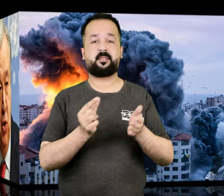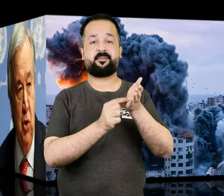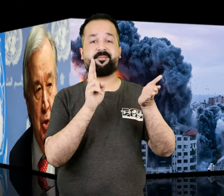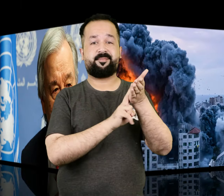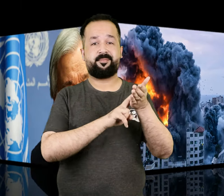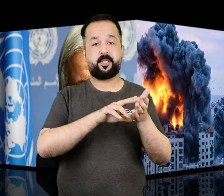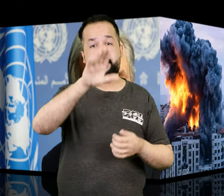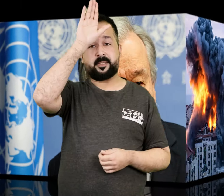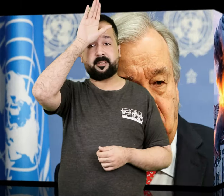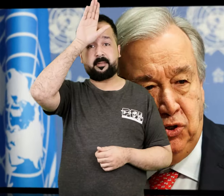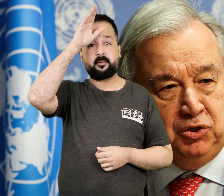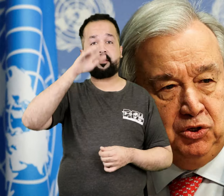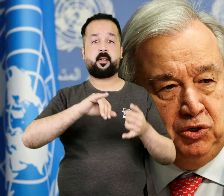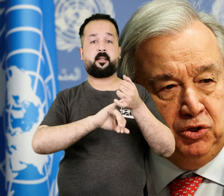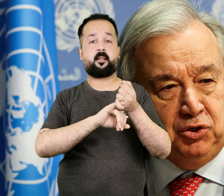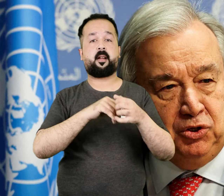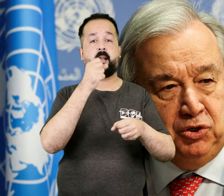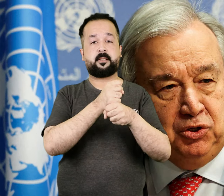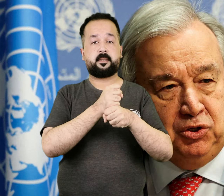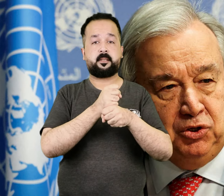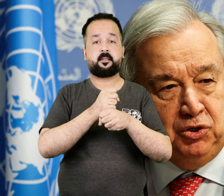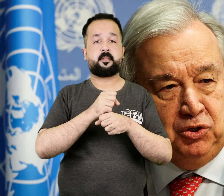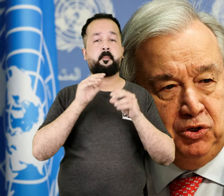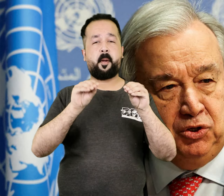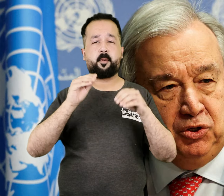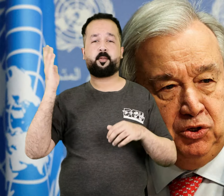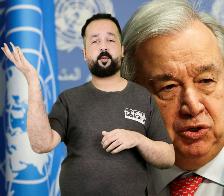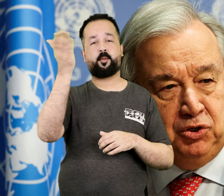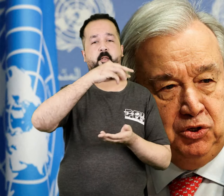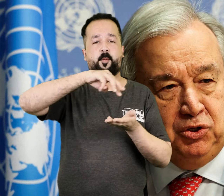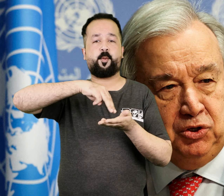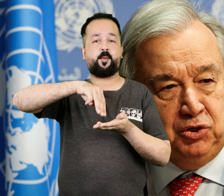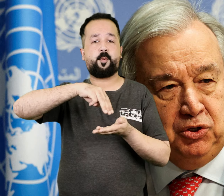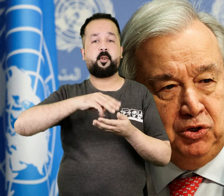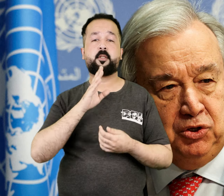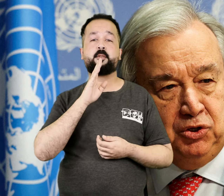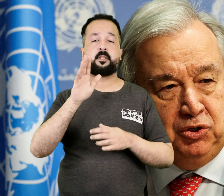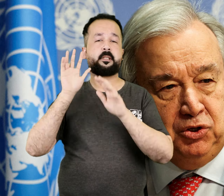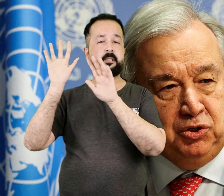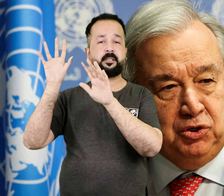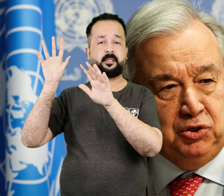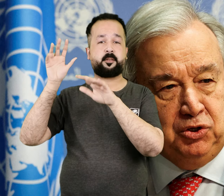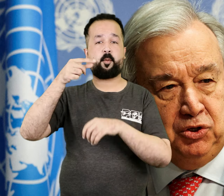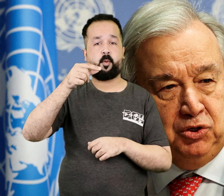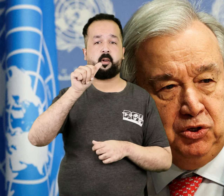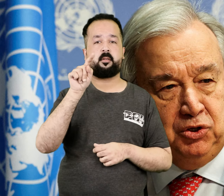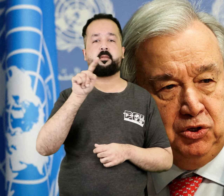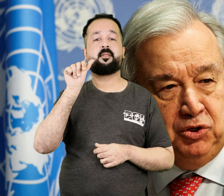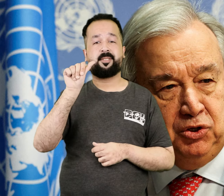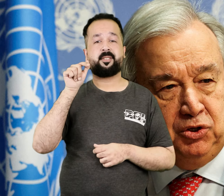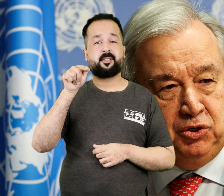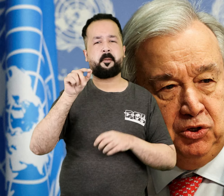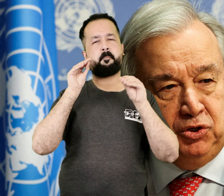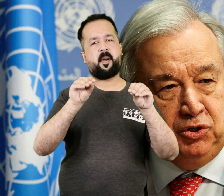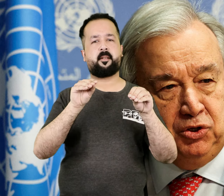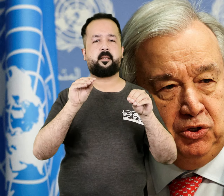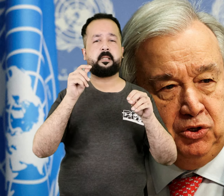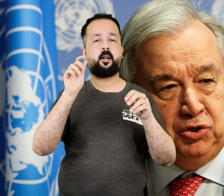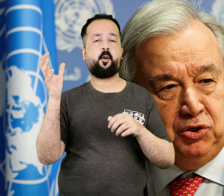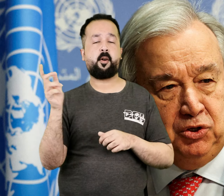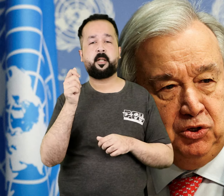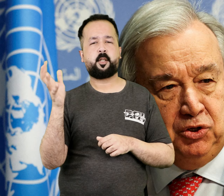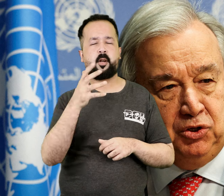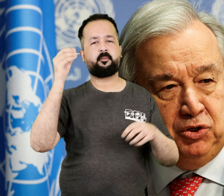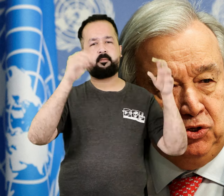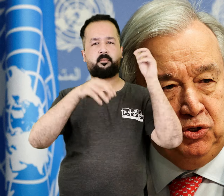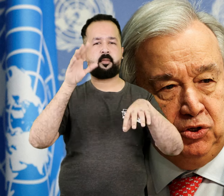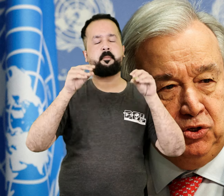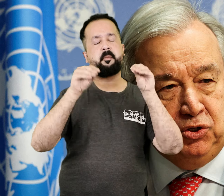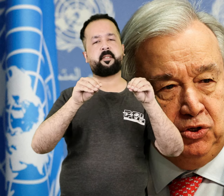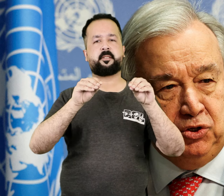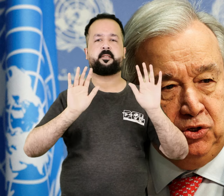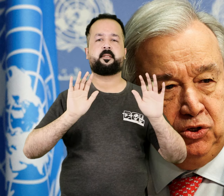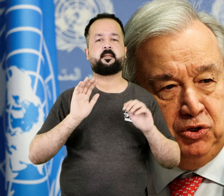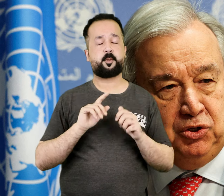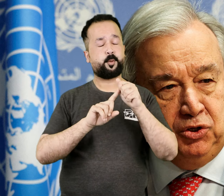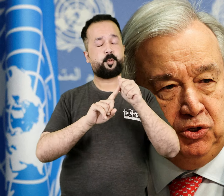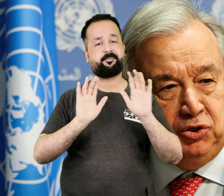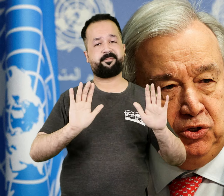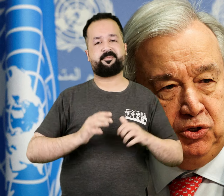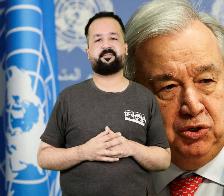The Secretary General of the United Nations, Antonio Guterres, urged the donor countries to continue the flow of funds for ongoing relief operations in Gaza.